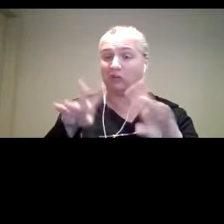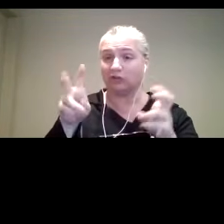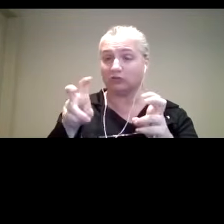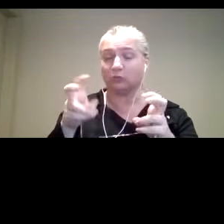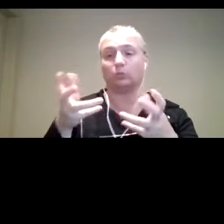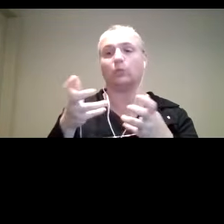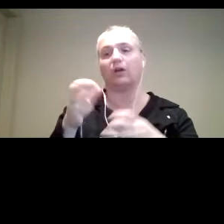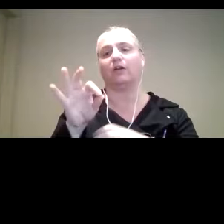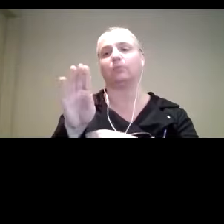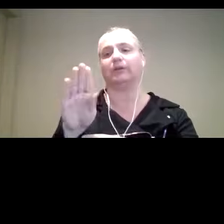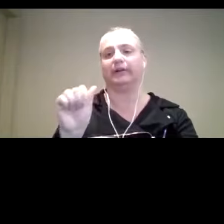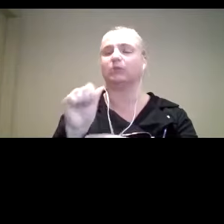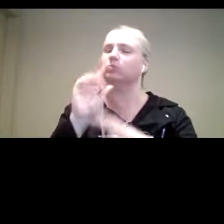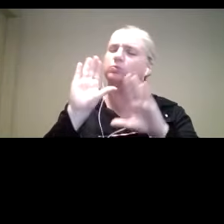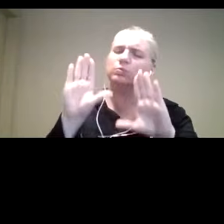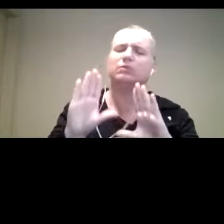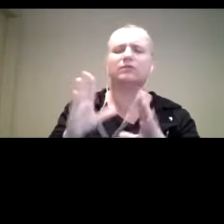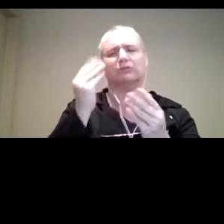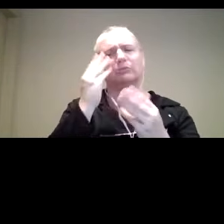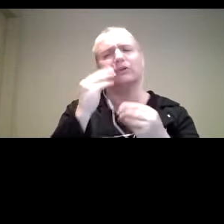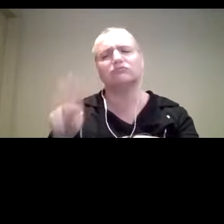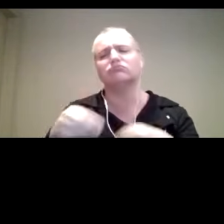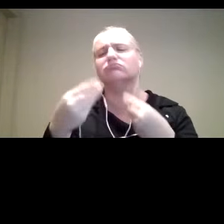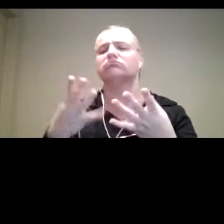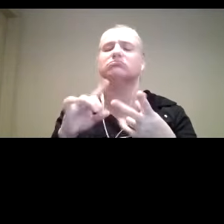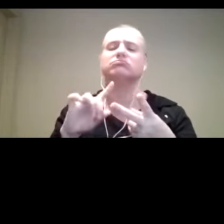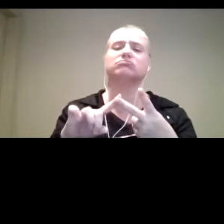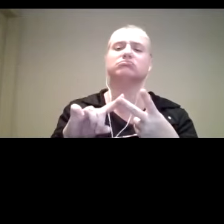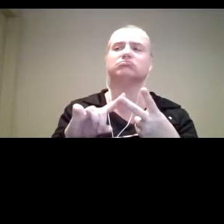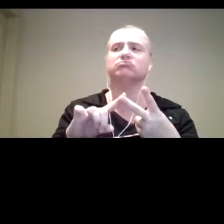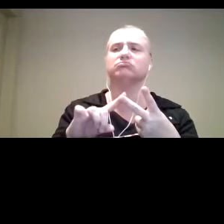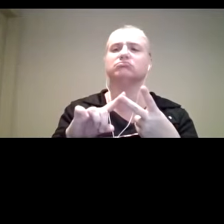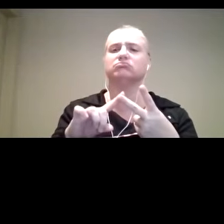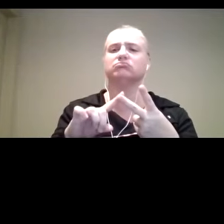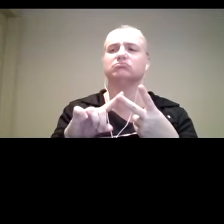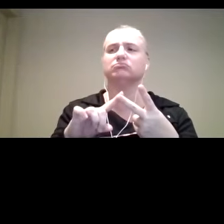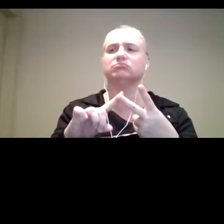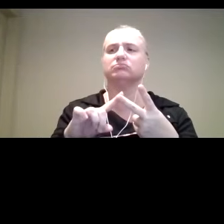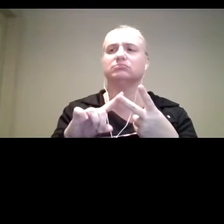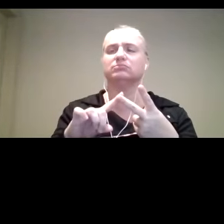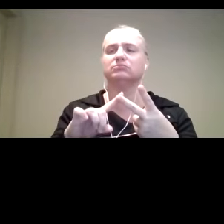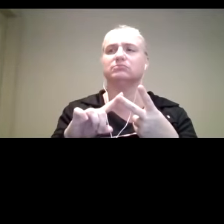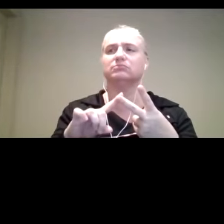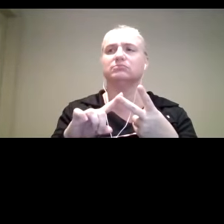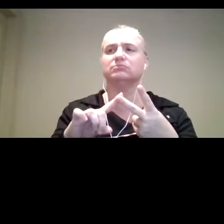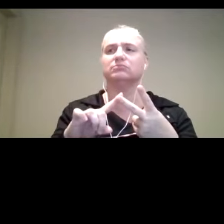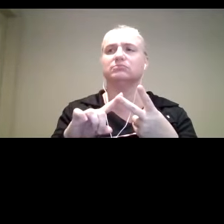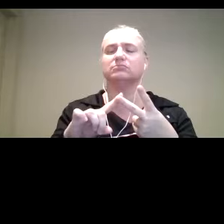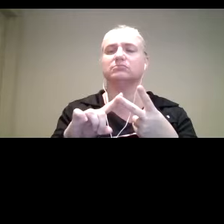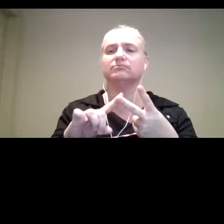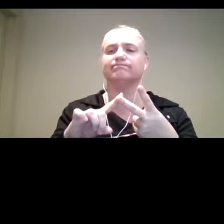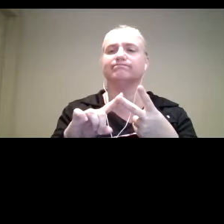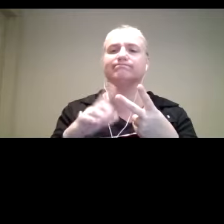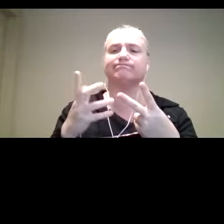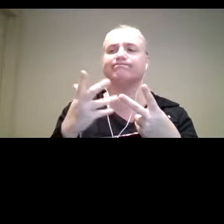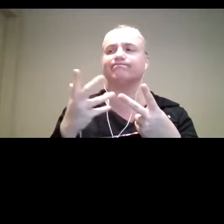It gives us great information. It provides us with that sort of piece in the IDEA.